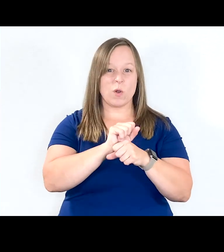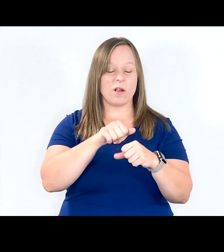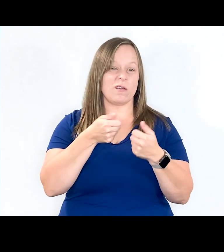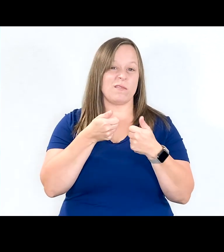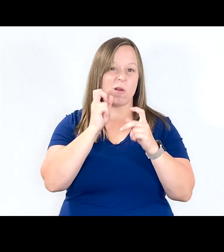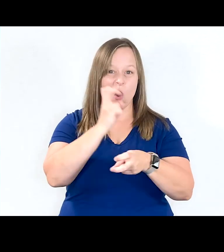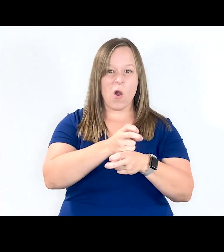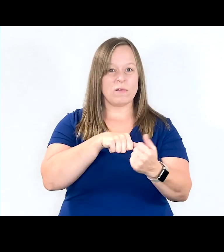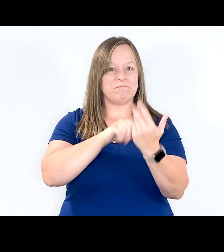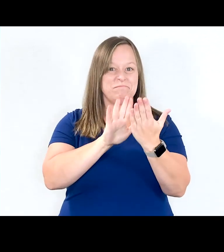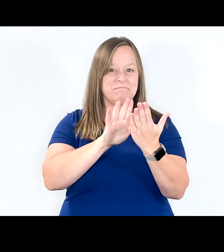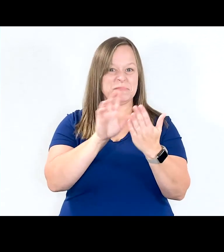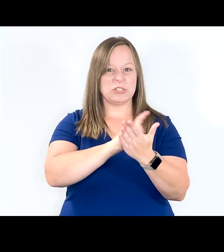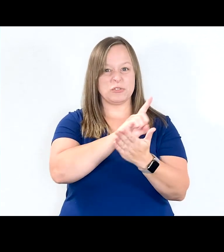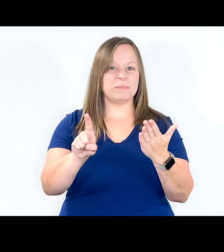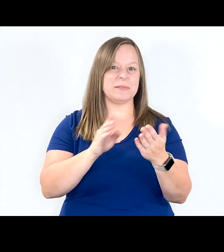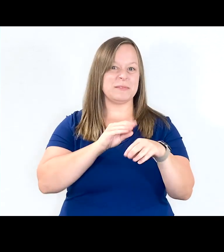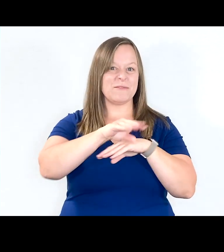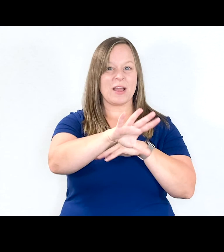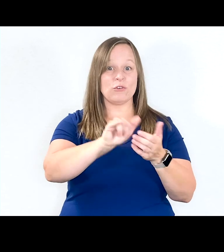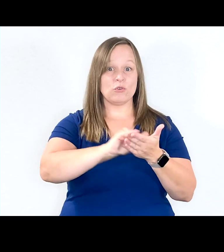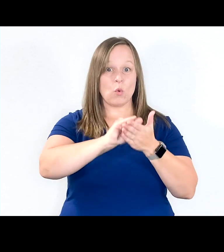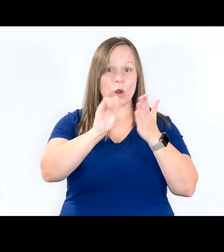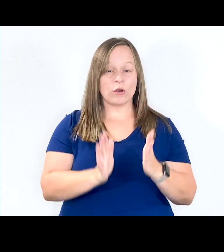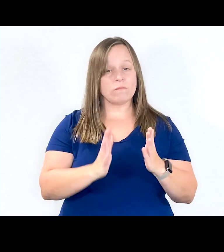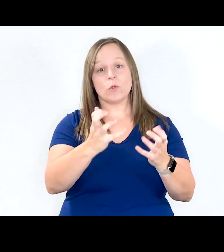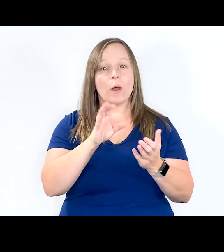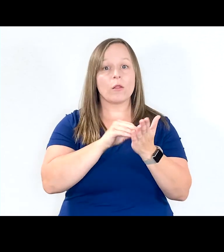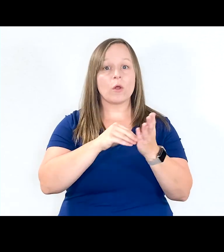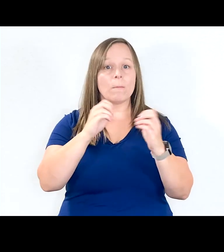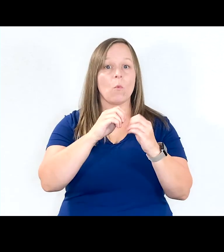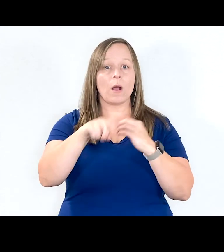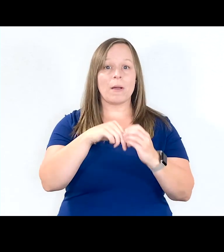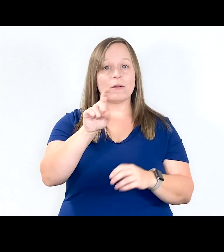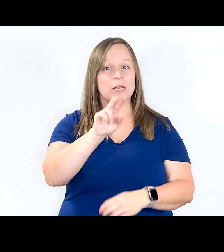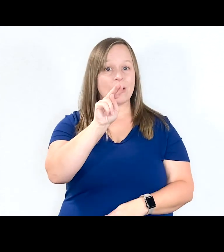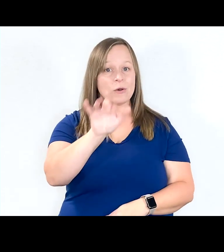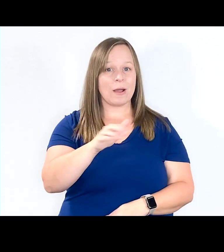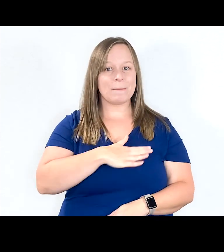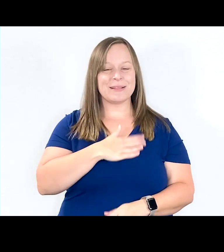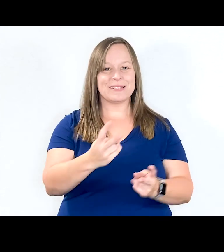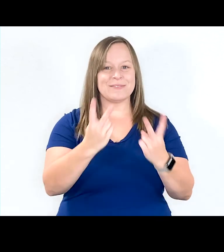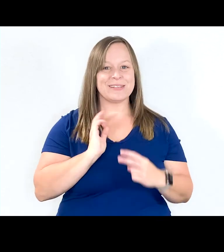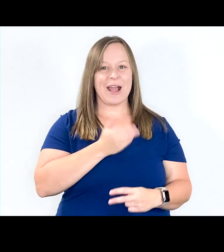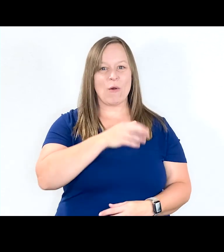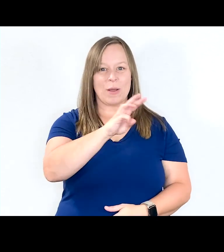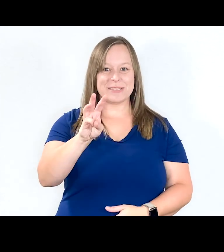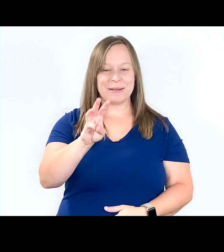DRNY works to address discrimination affecting New Yorkers. If you want to learn more about DRNY,